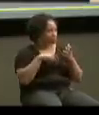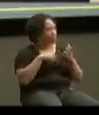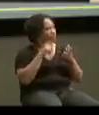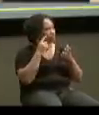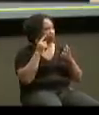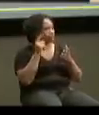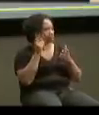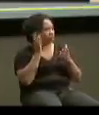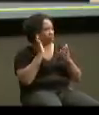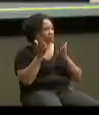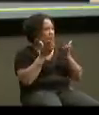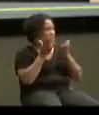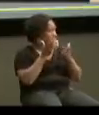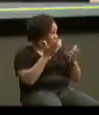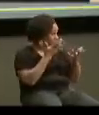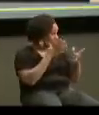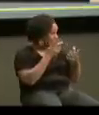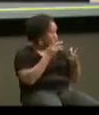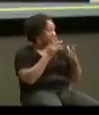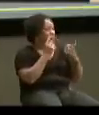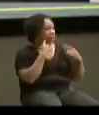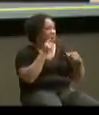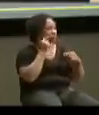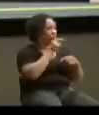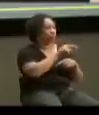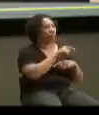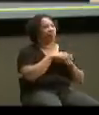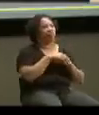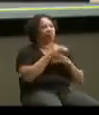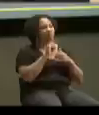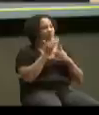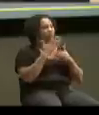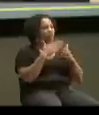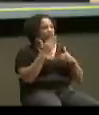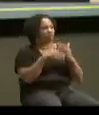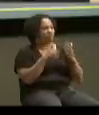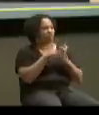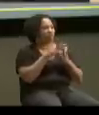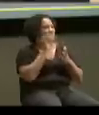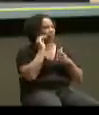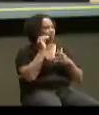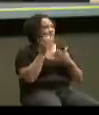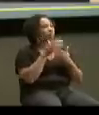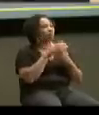HAVE THEY DONE THAT SUCCESSFULLY TO WHERE YOU HAVE FOUND THEM? THAT'S PART THE PROCESS OF THIS LEARNING.